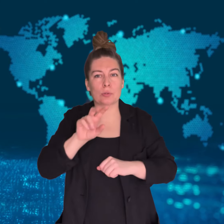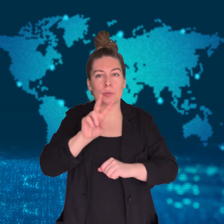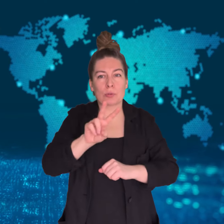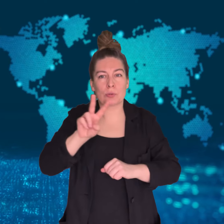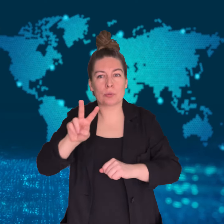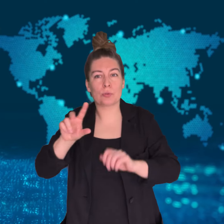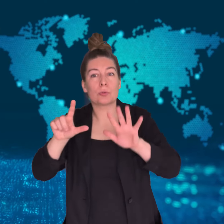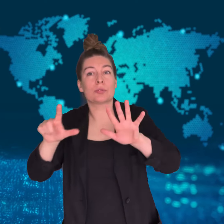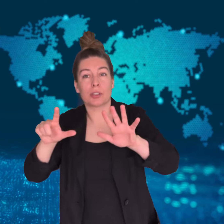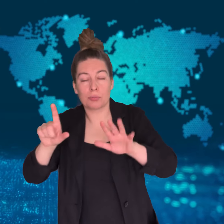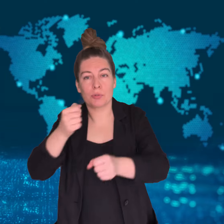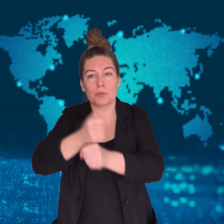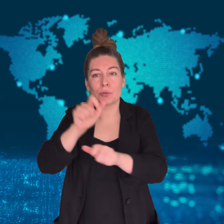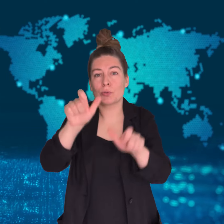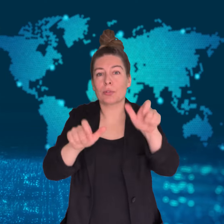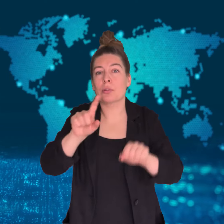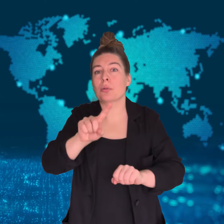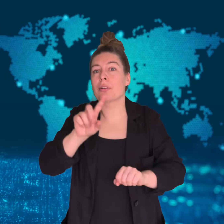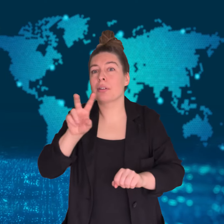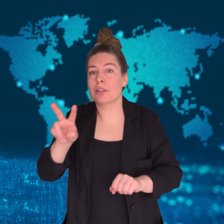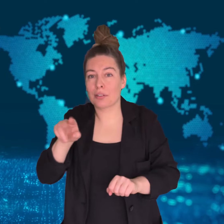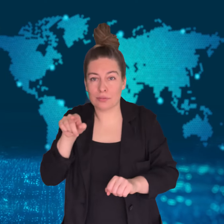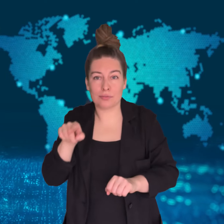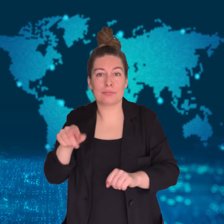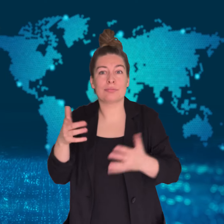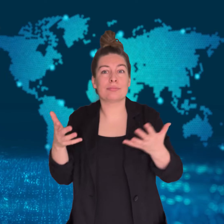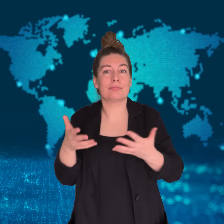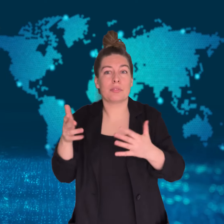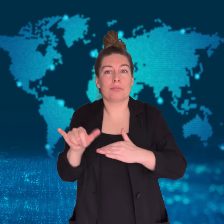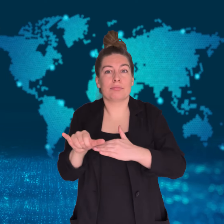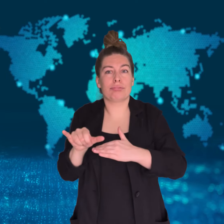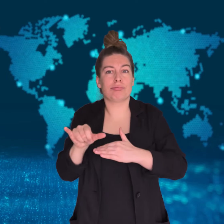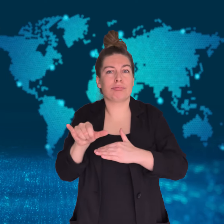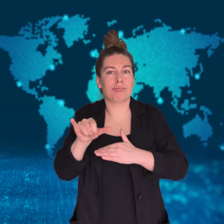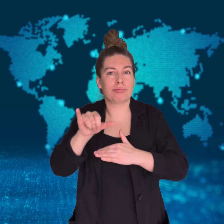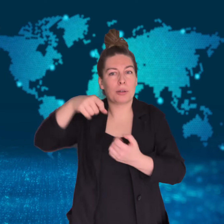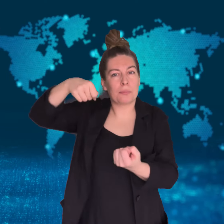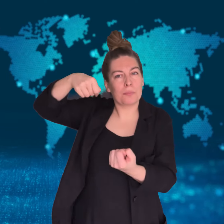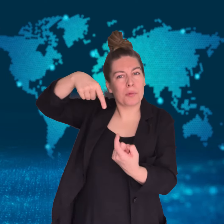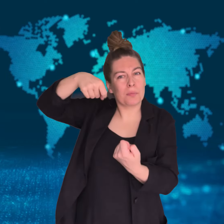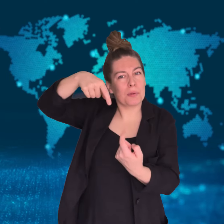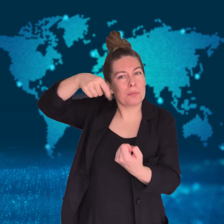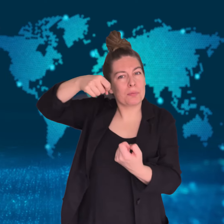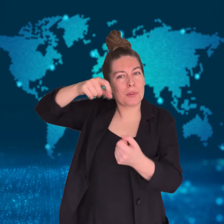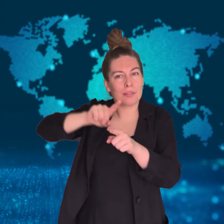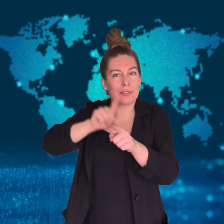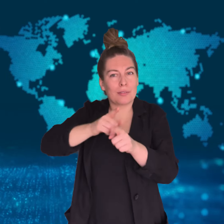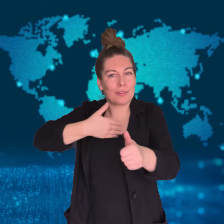When the Malaysia Airlines MH370 was partly through its flight,